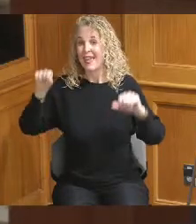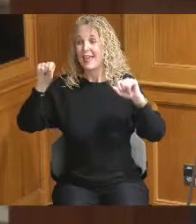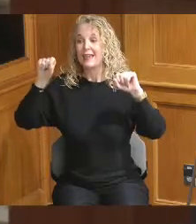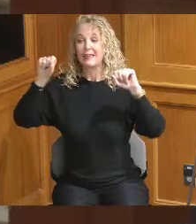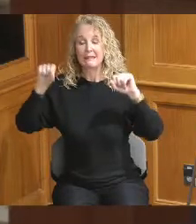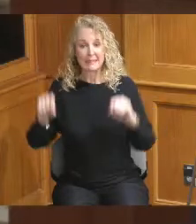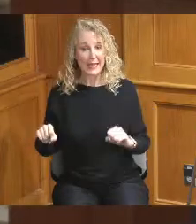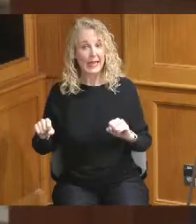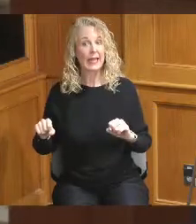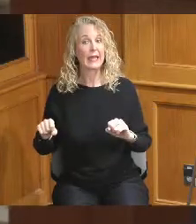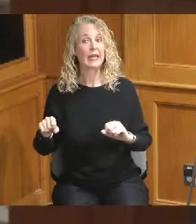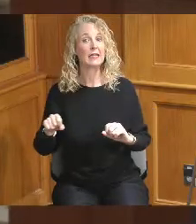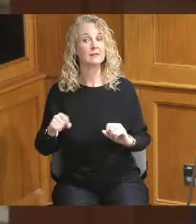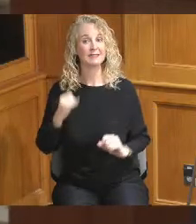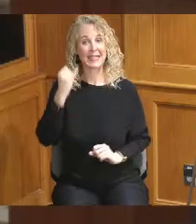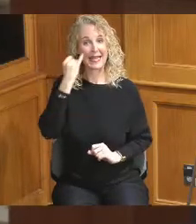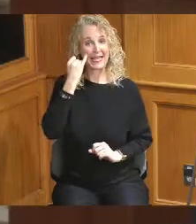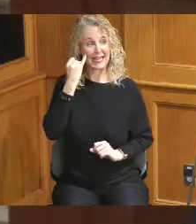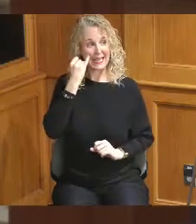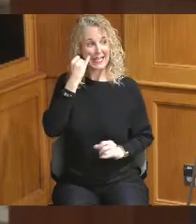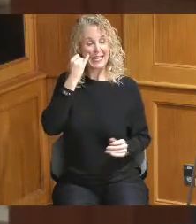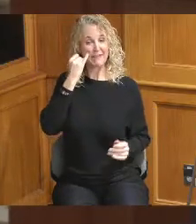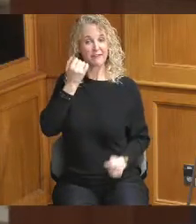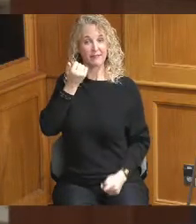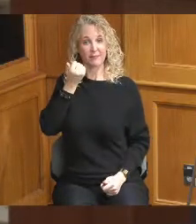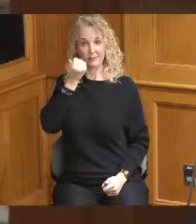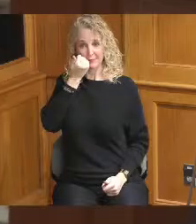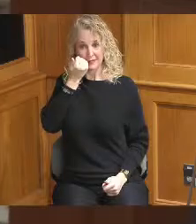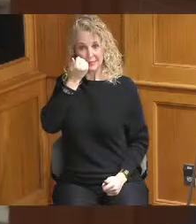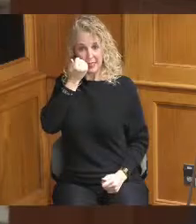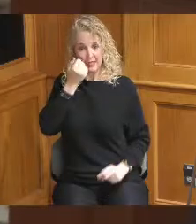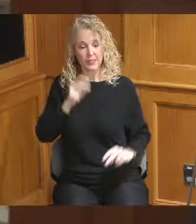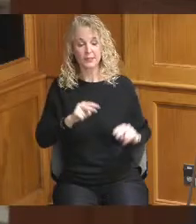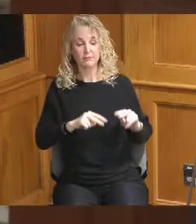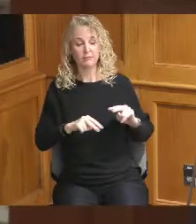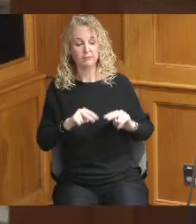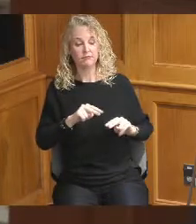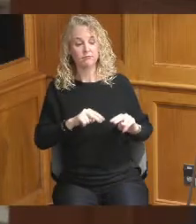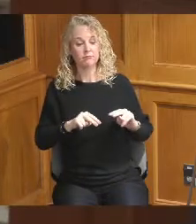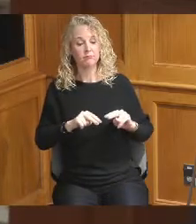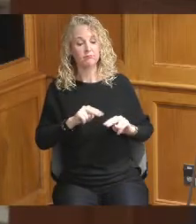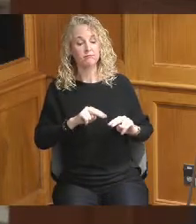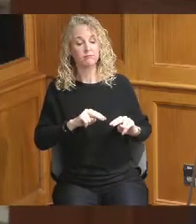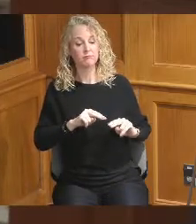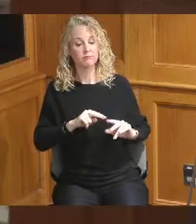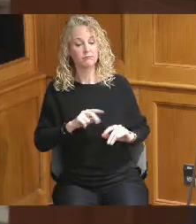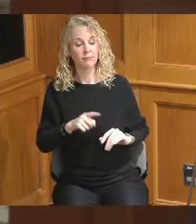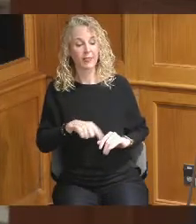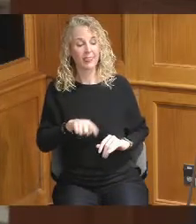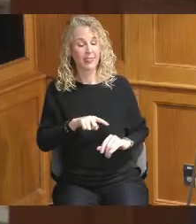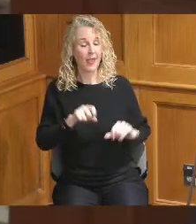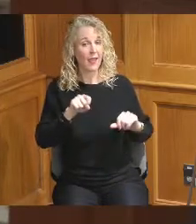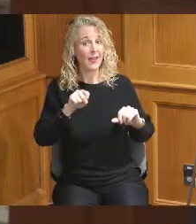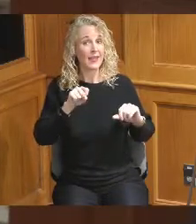are proposing that during regular examinations that their professionals who could potentially